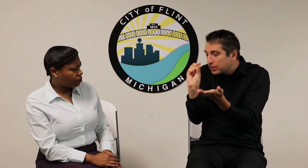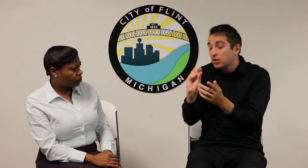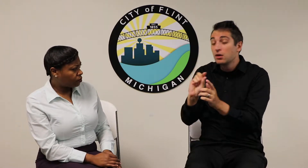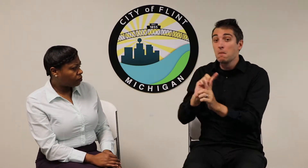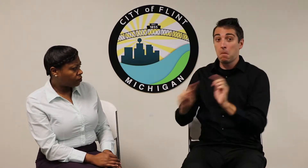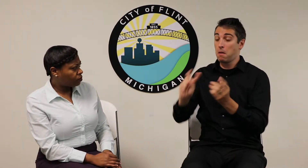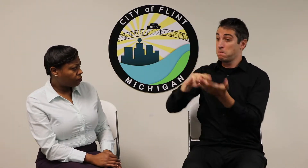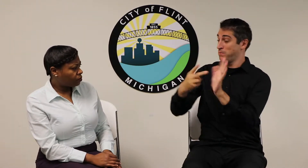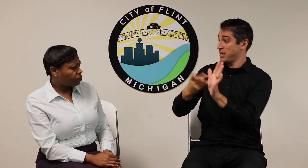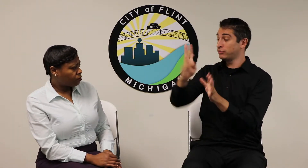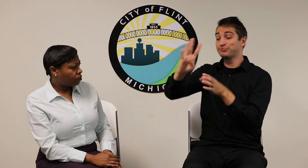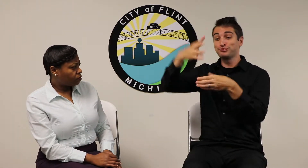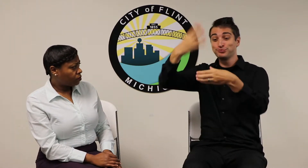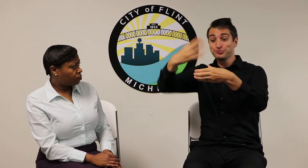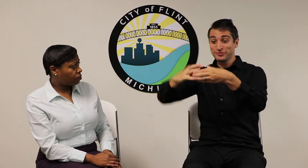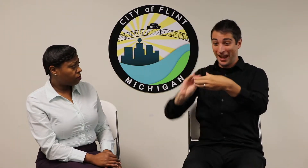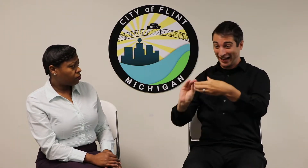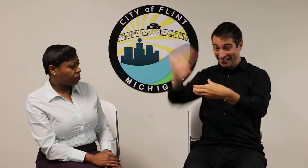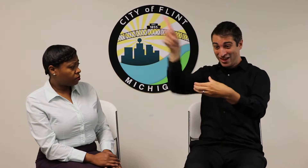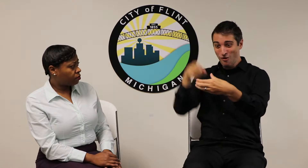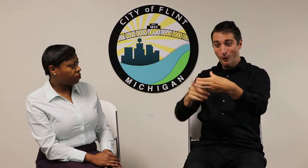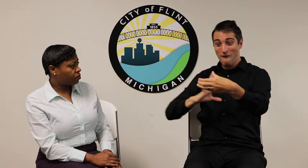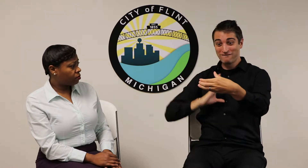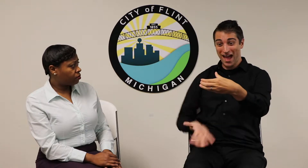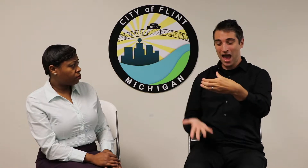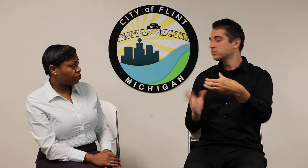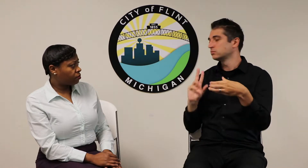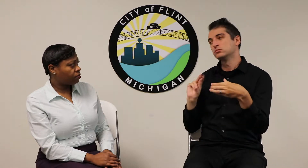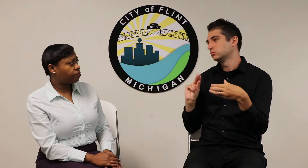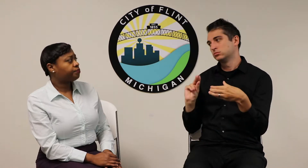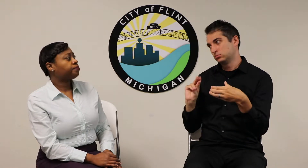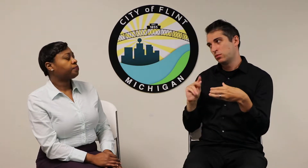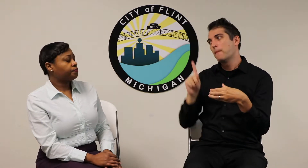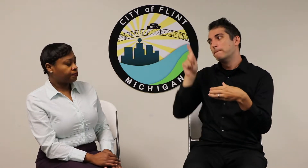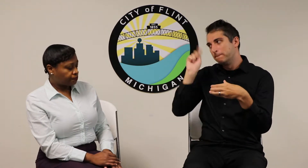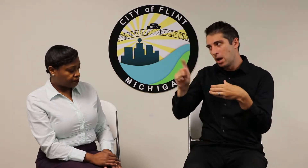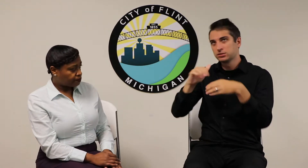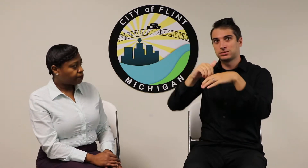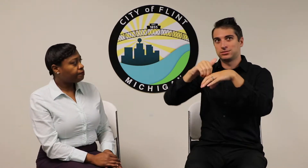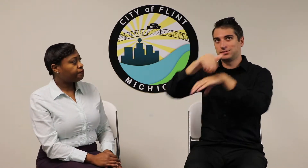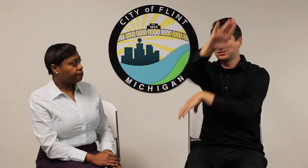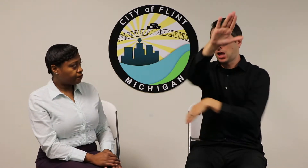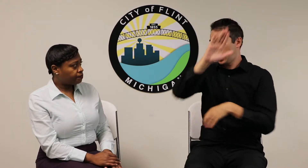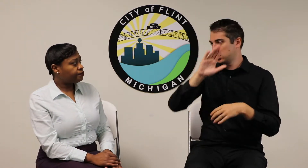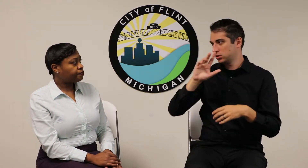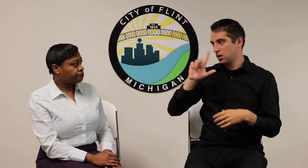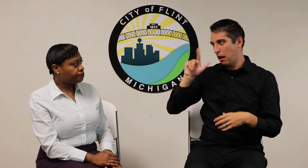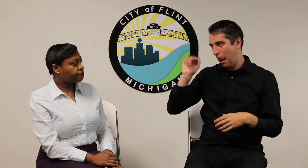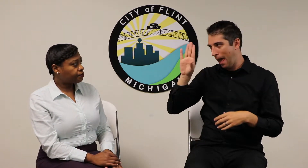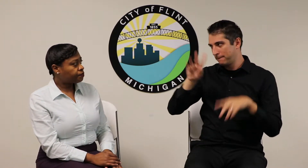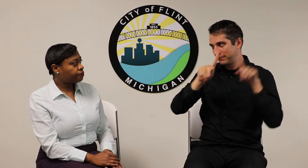everything's all right, no, you must get your your water tested and that's why we